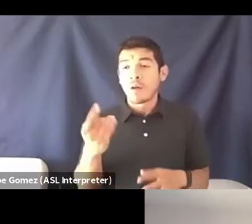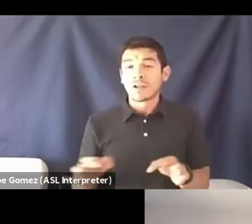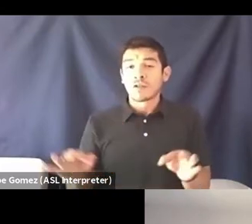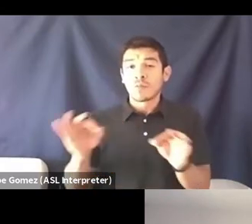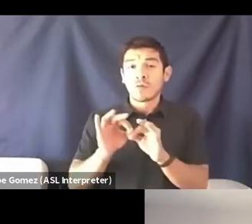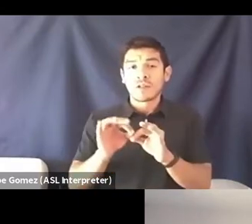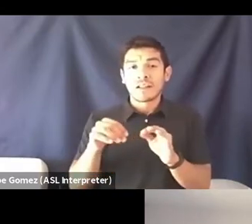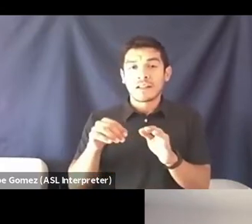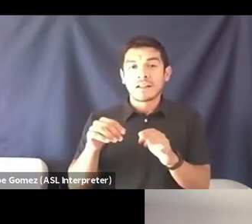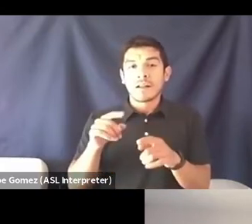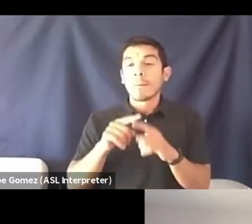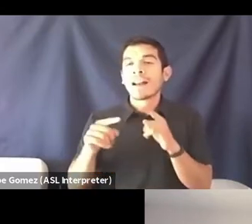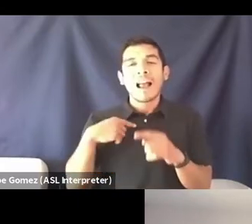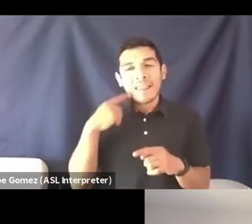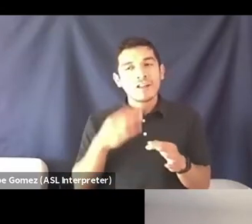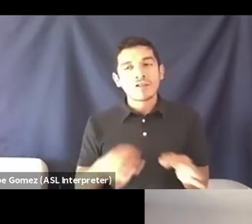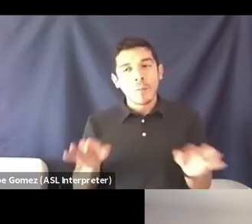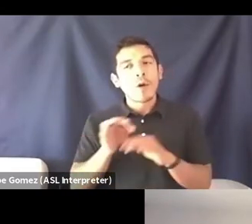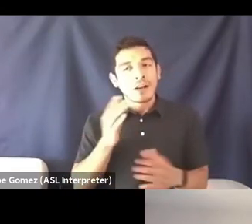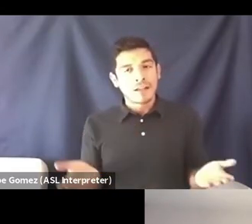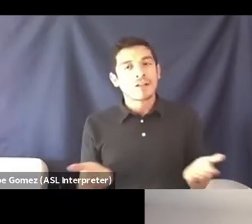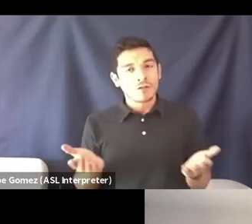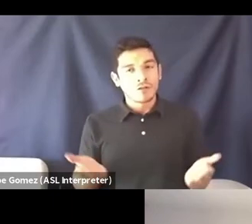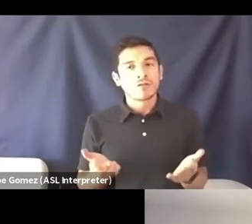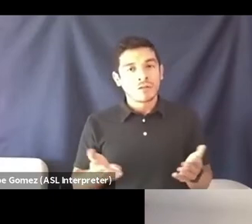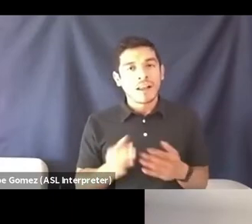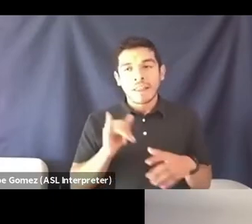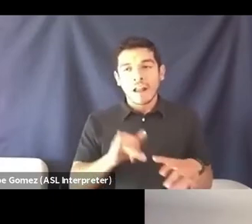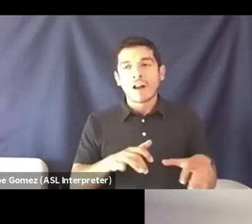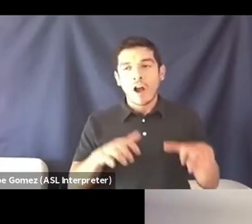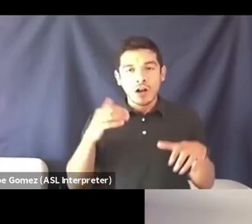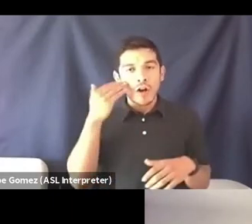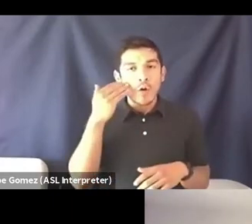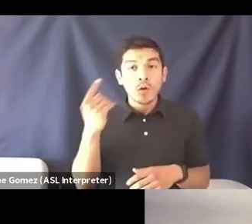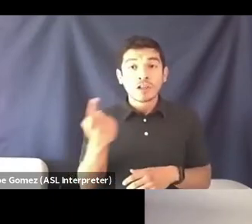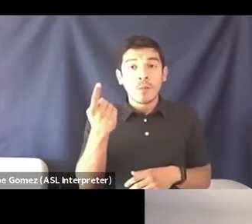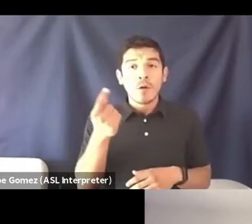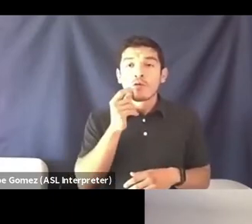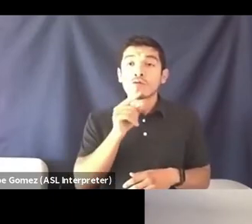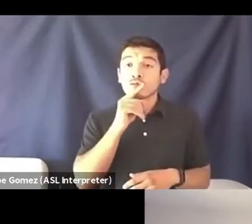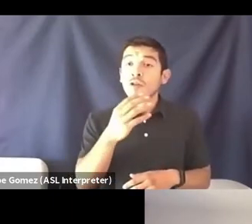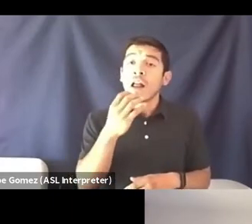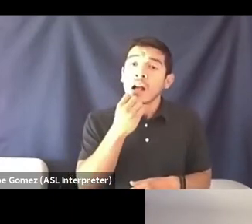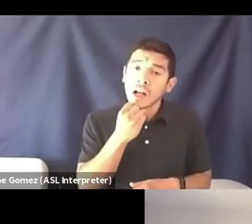I think it was important here, that the audience knows someone that truly cares about Yingying.